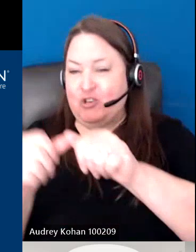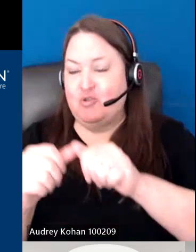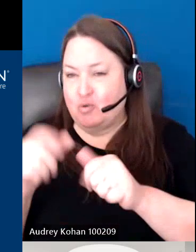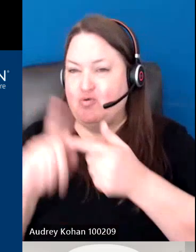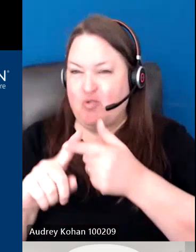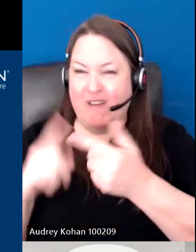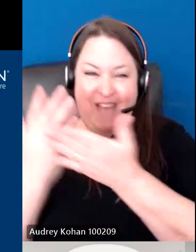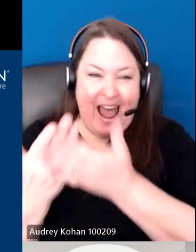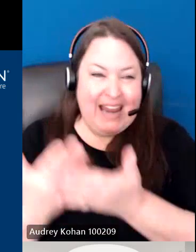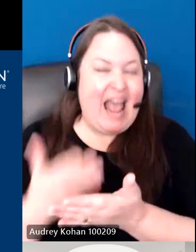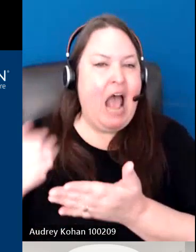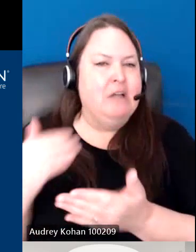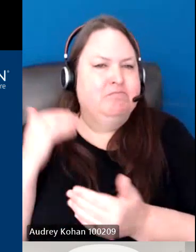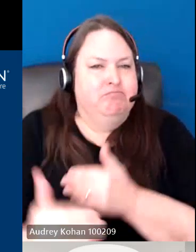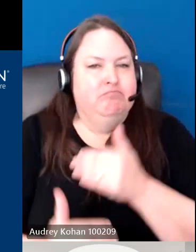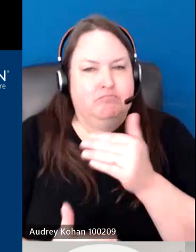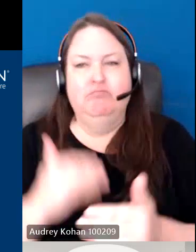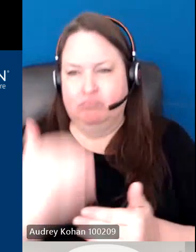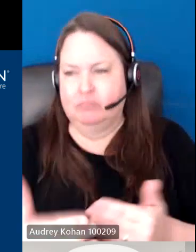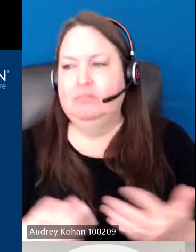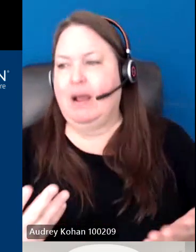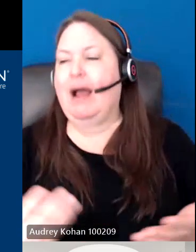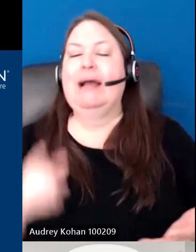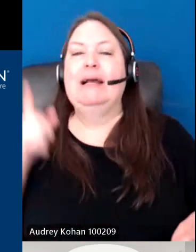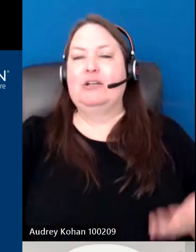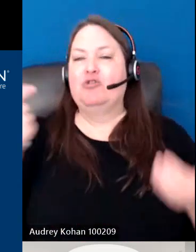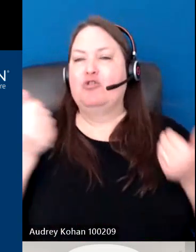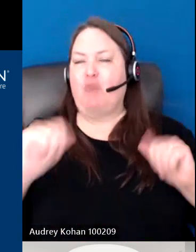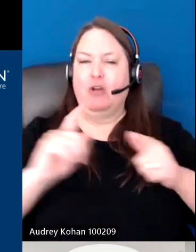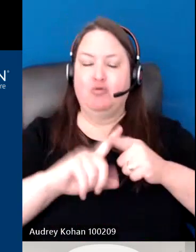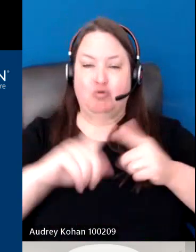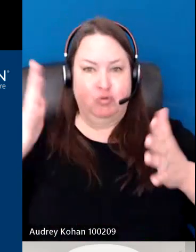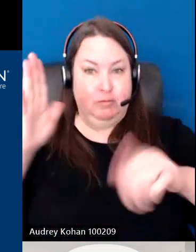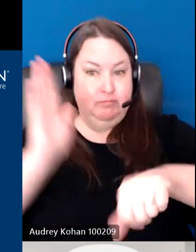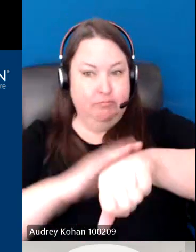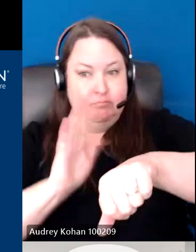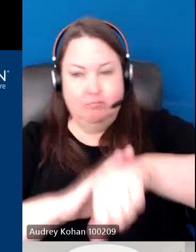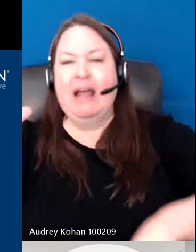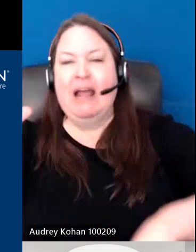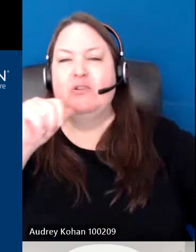these steps and he's trying to sound the alarm that he doesn't think that hospitals and health